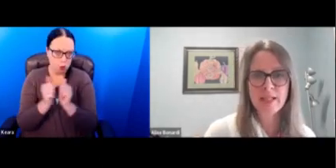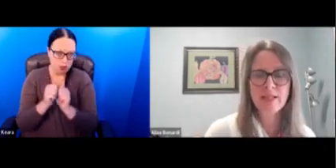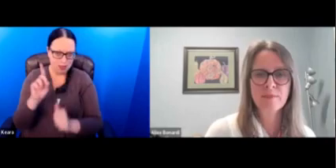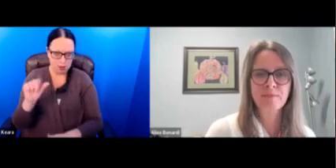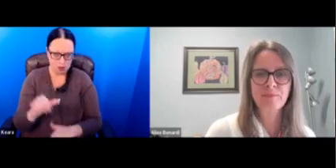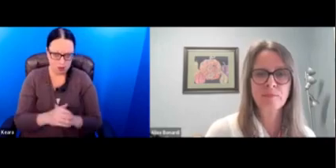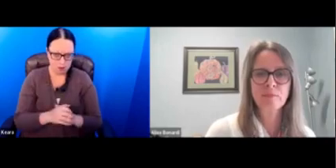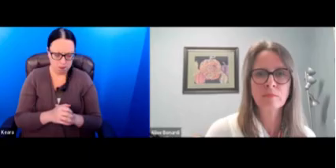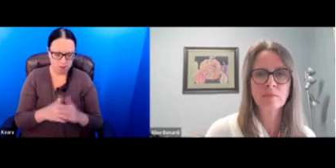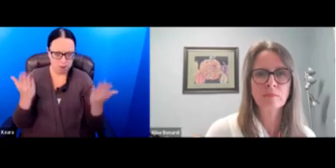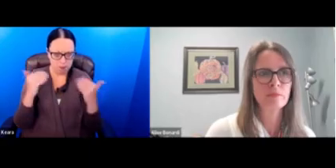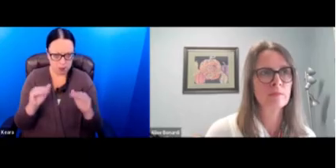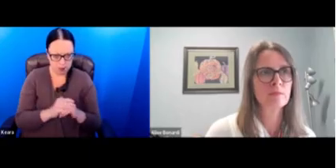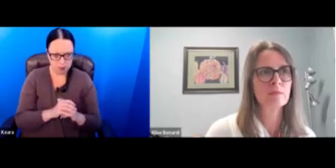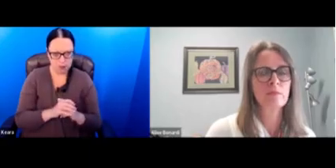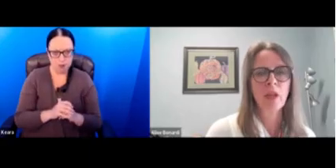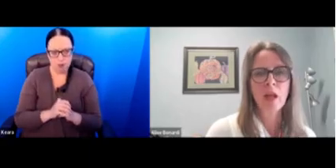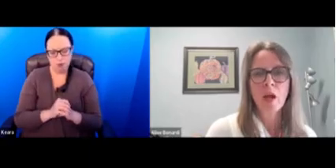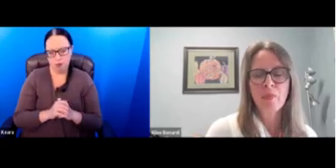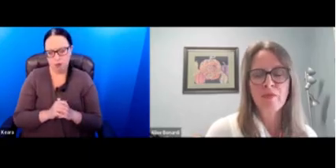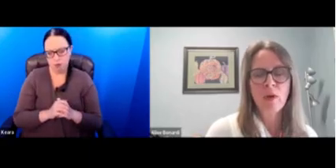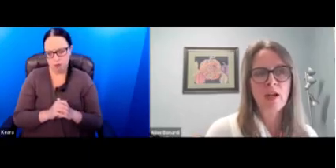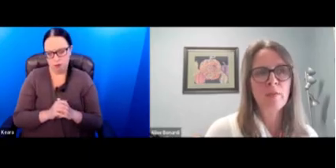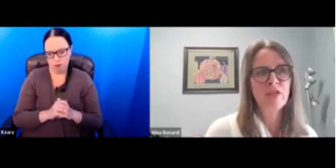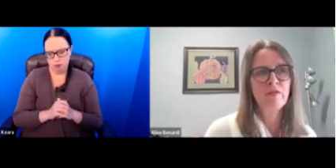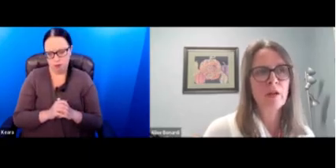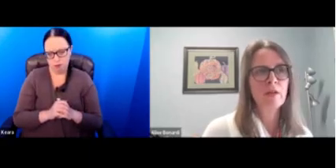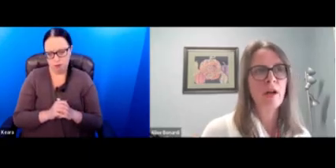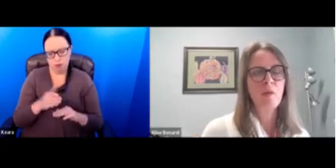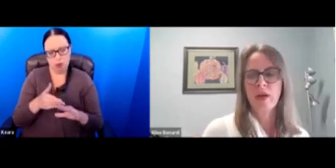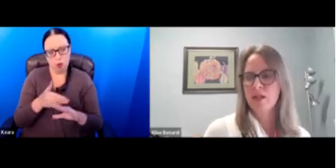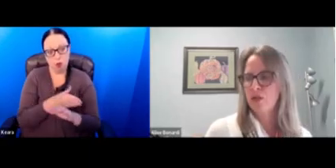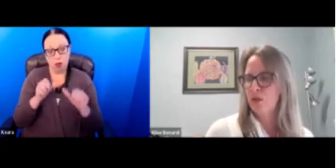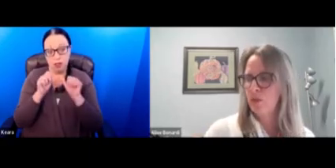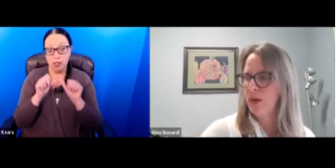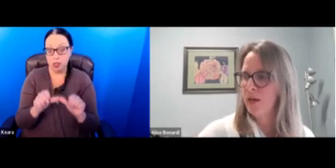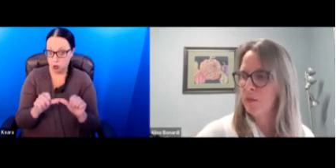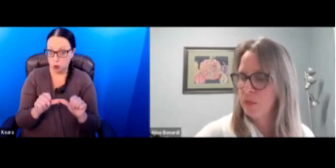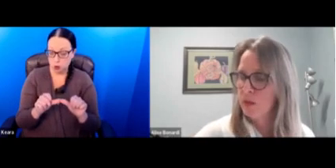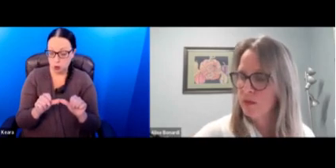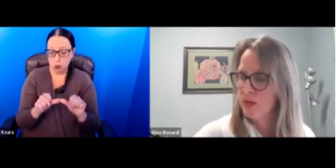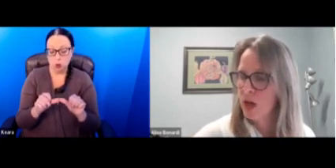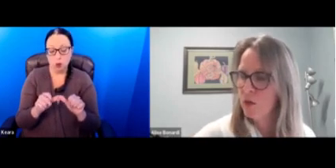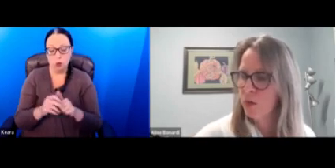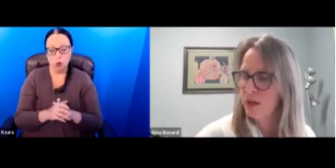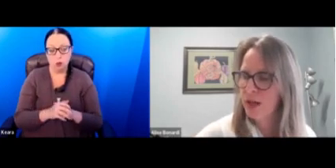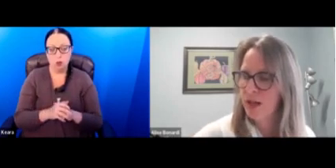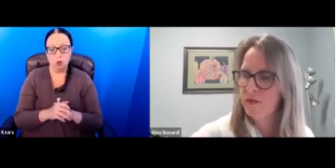please. Before I go much further, I want to start with a